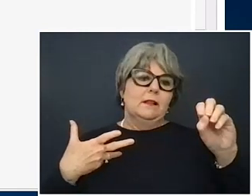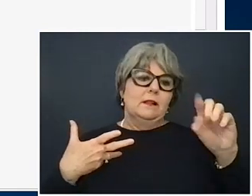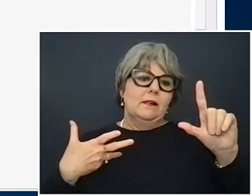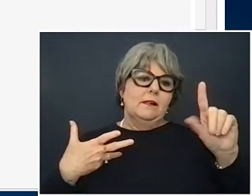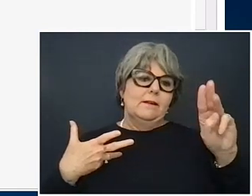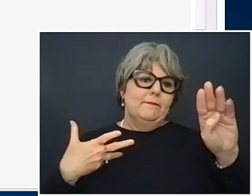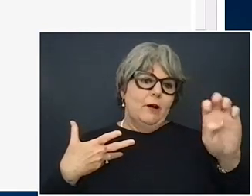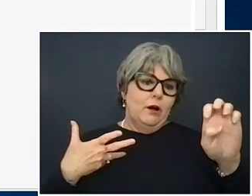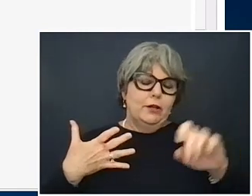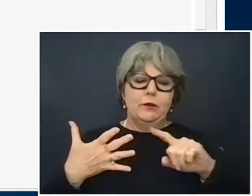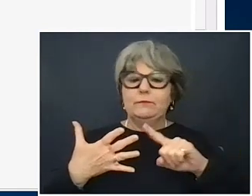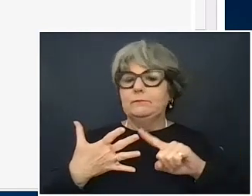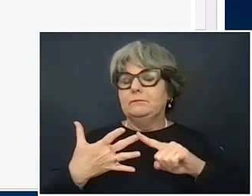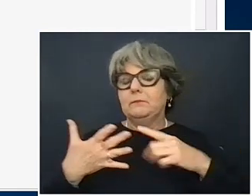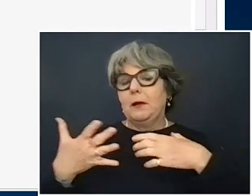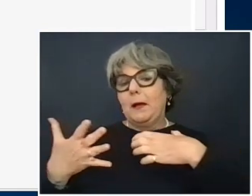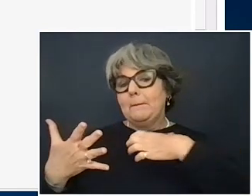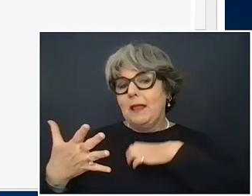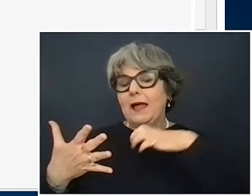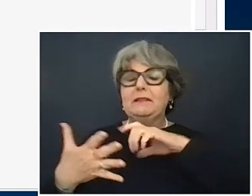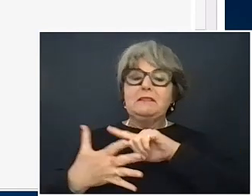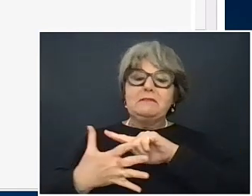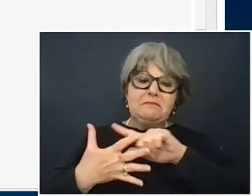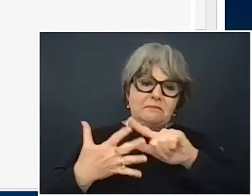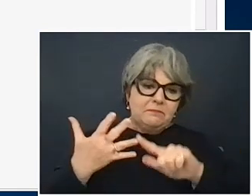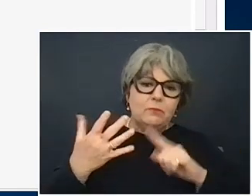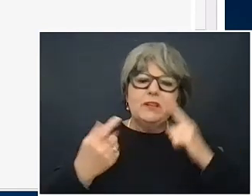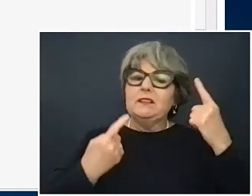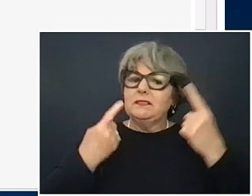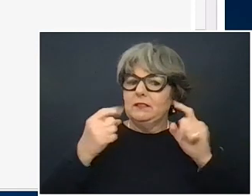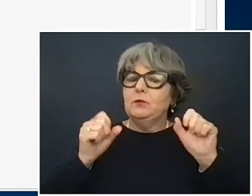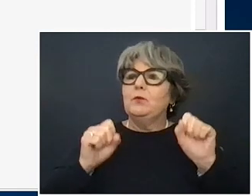complaints and other things when we're talking about applying the risk-based